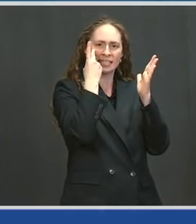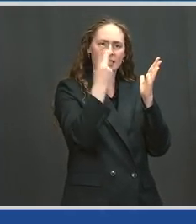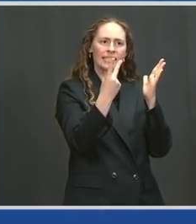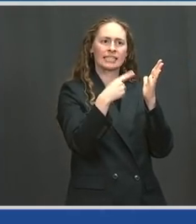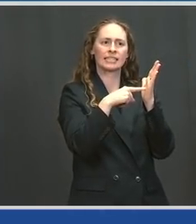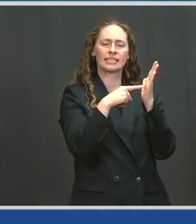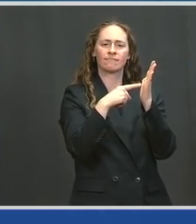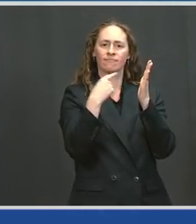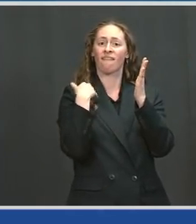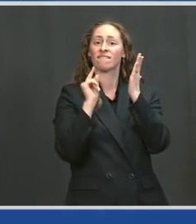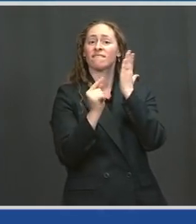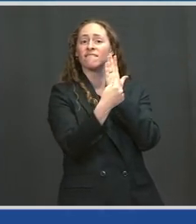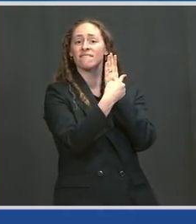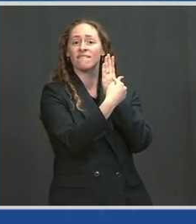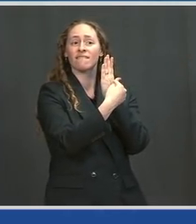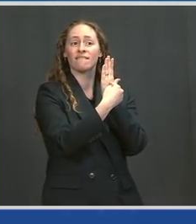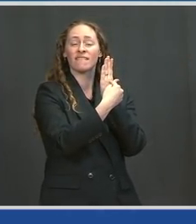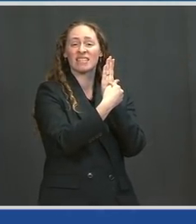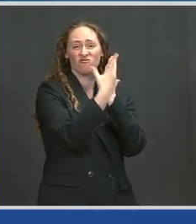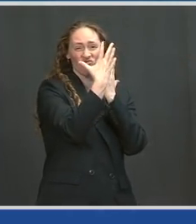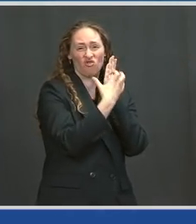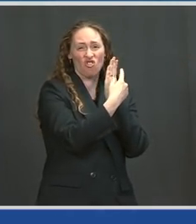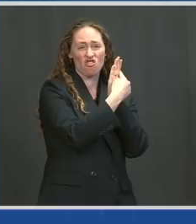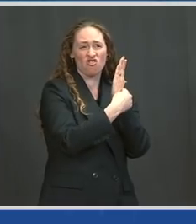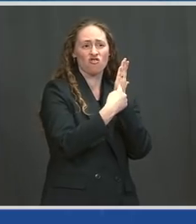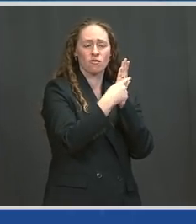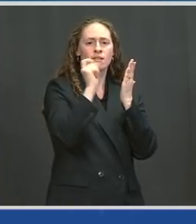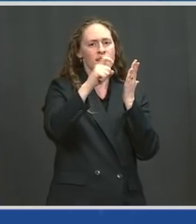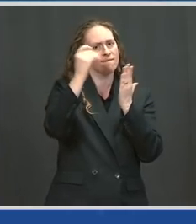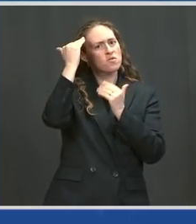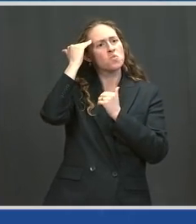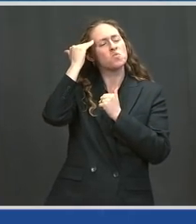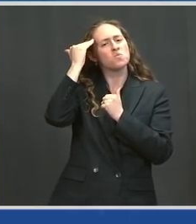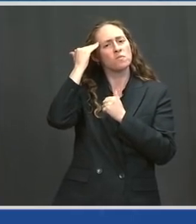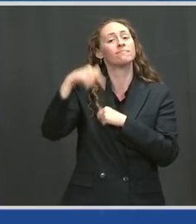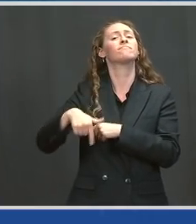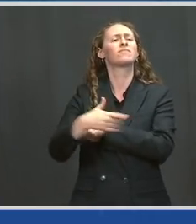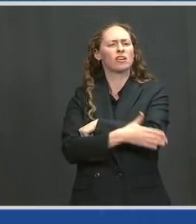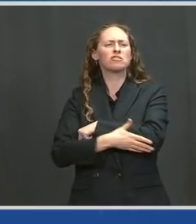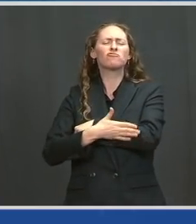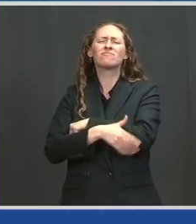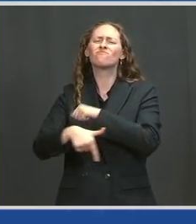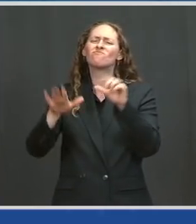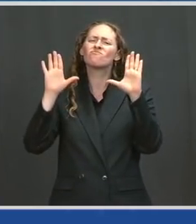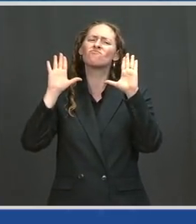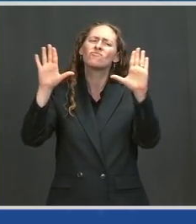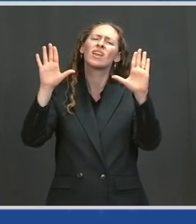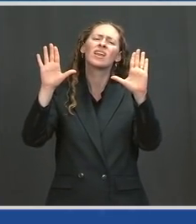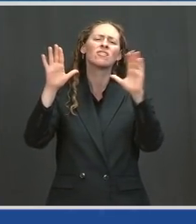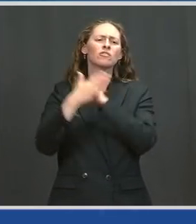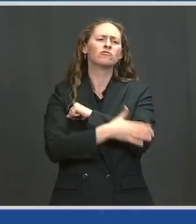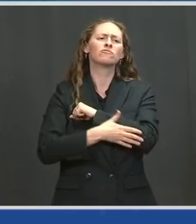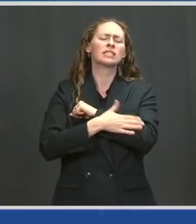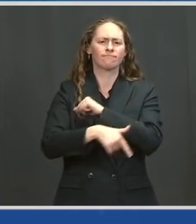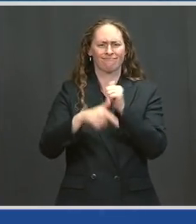And we're a great nation. The only way to build a common ground is to truly repair and to rebuild. A common ground is to truly repair and to rebuild.